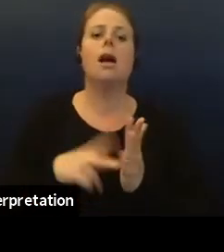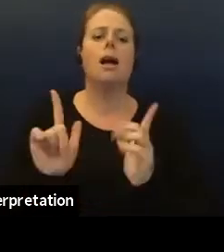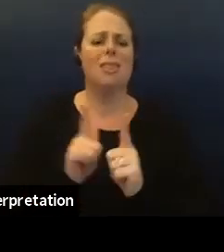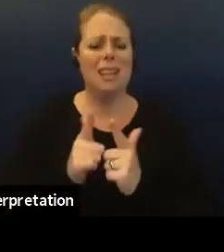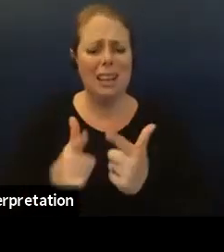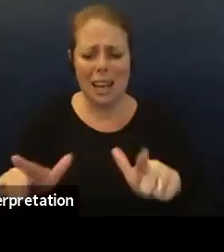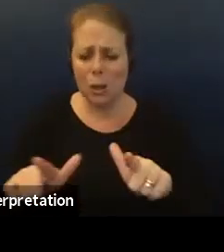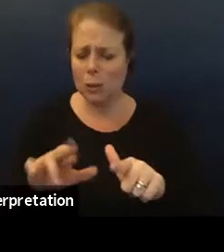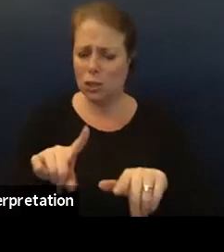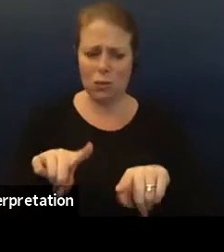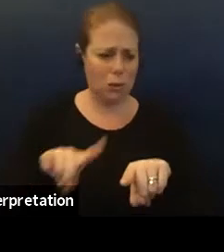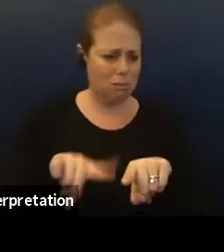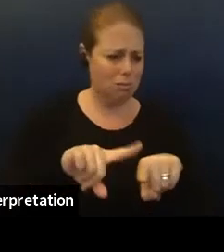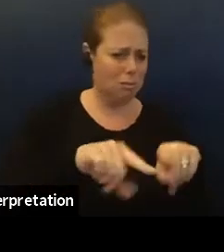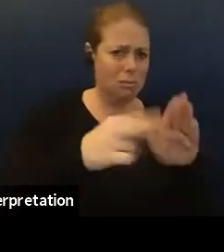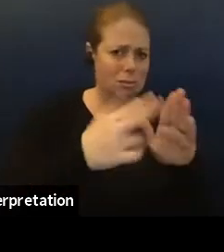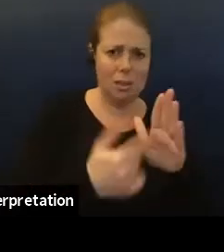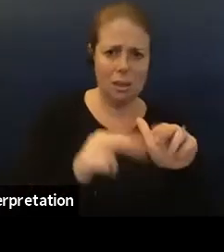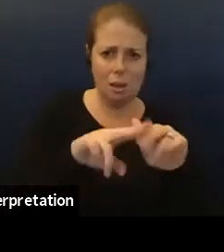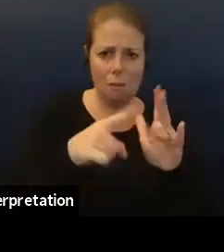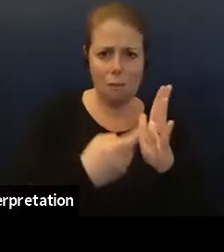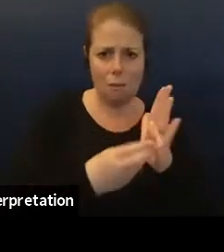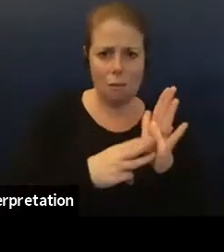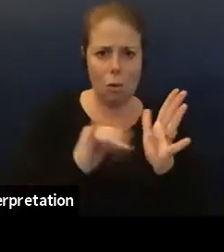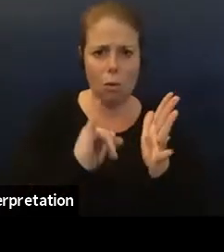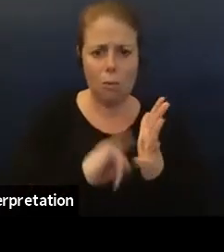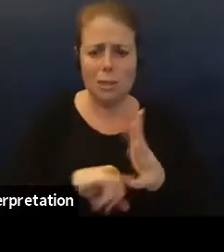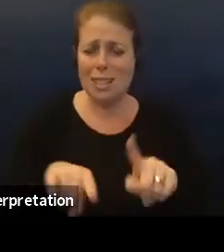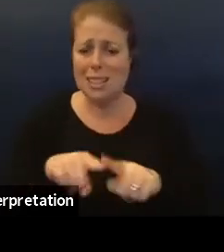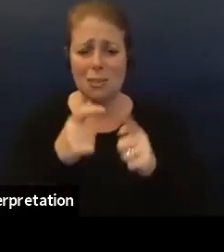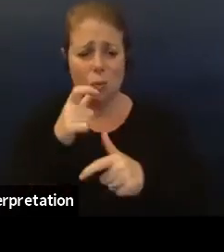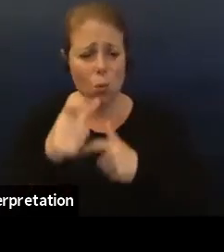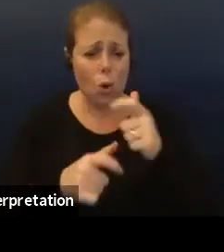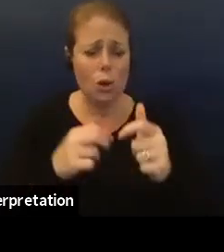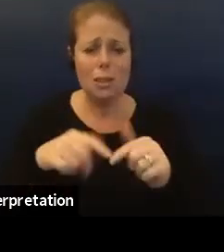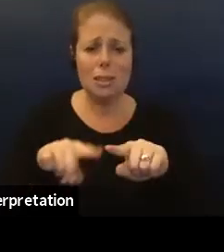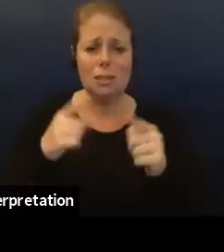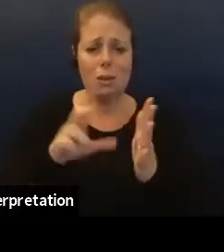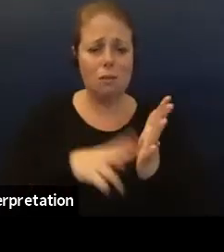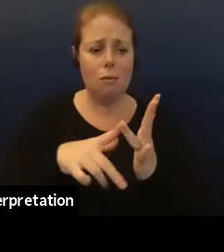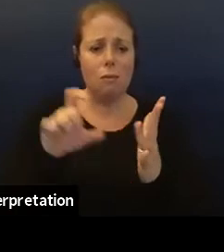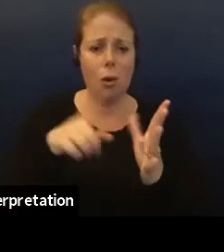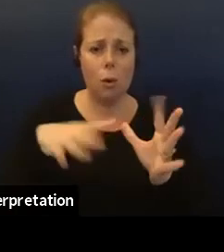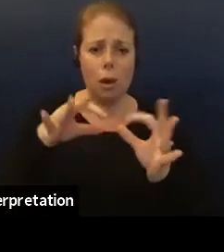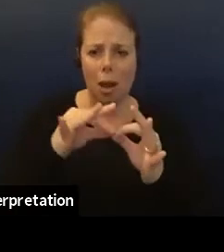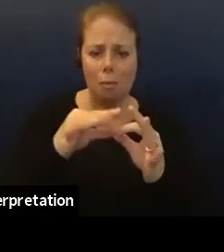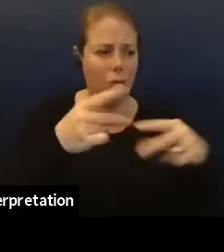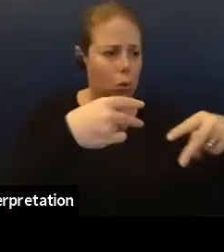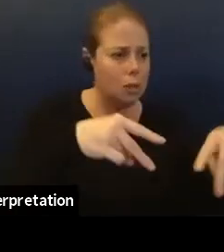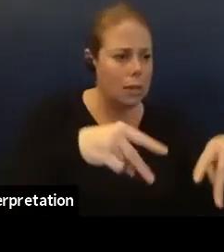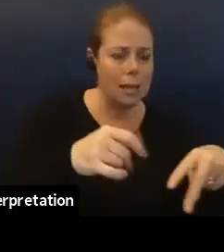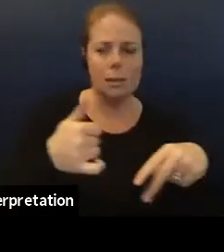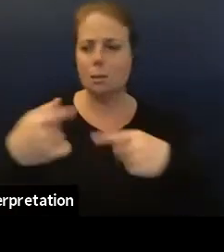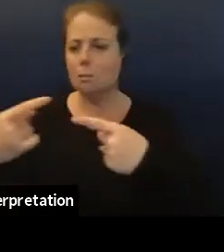there's whole different vocabularies if you're looking at, say, dance or music or theatre. And,